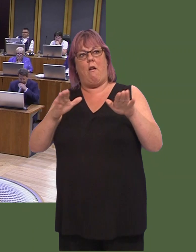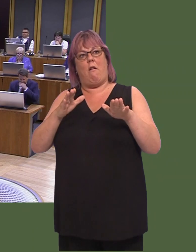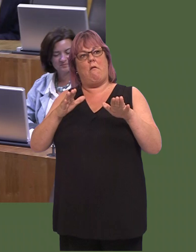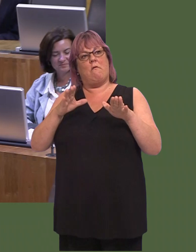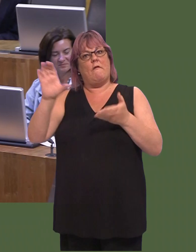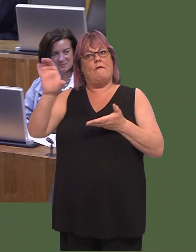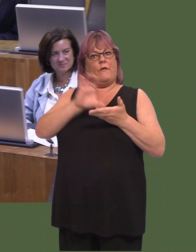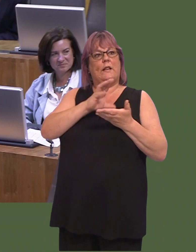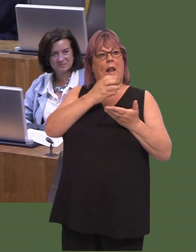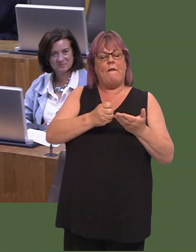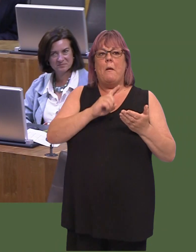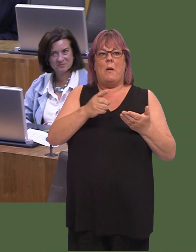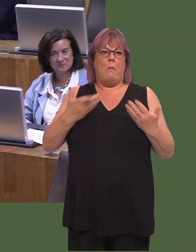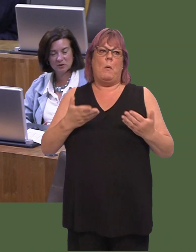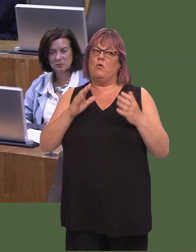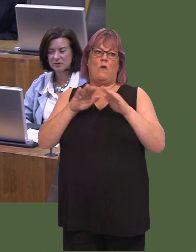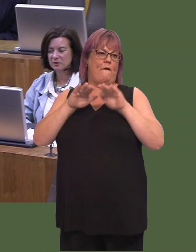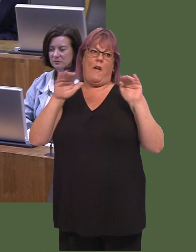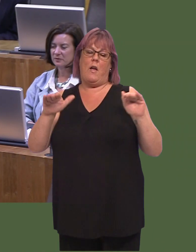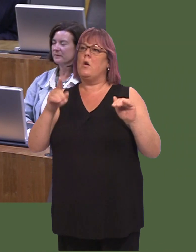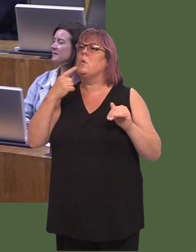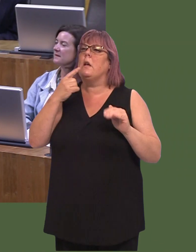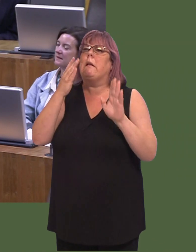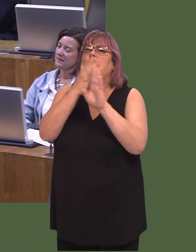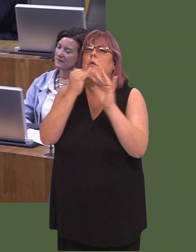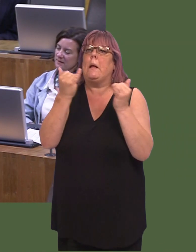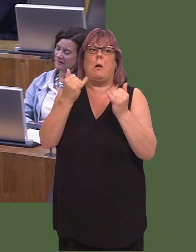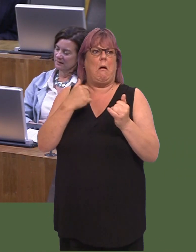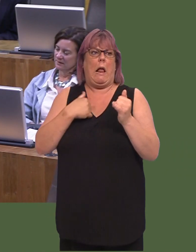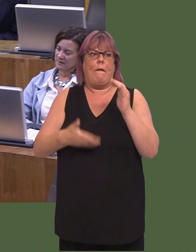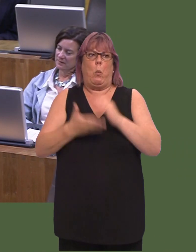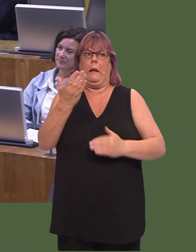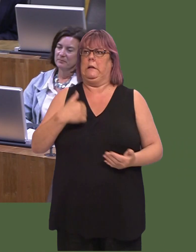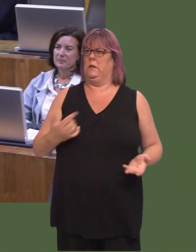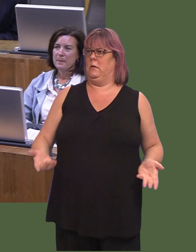We do not have a fair share at the moment. He mentions a secret ceremony, so secret, in fact, that I wasn't even at it.